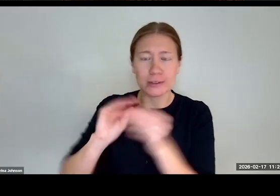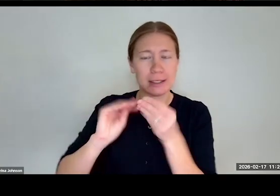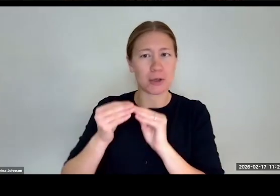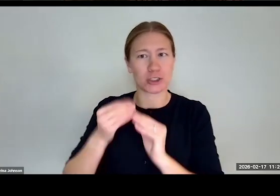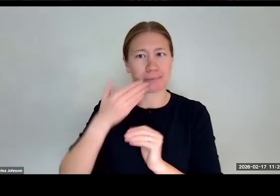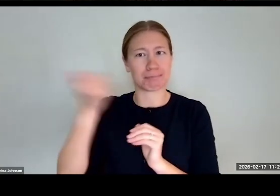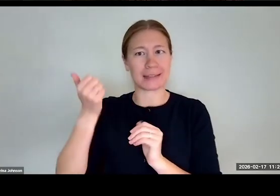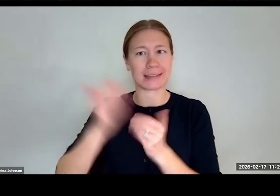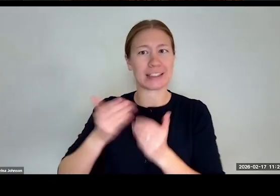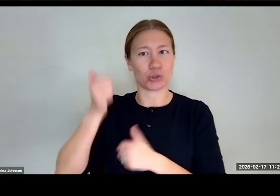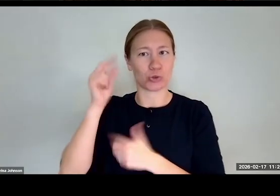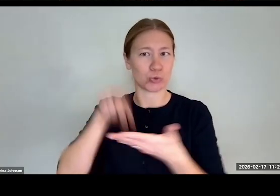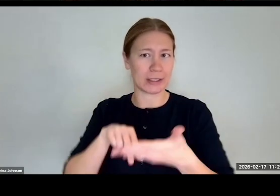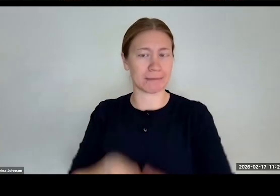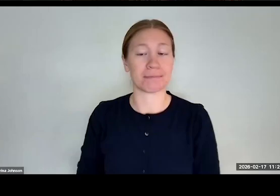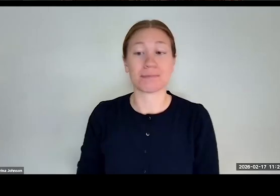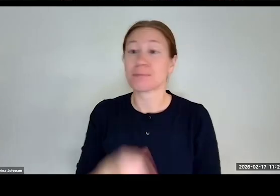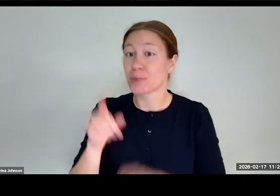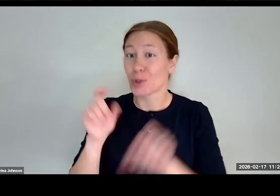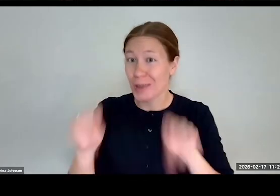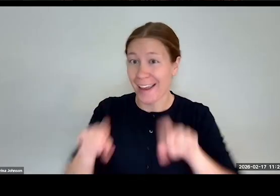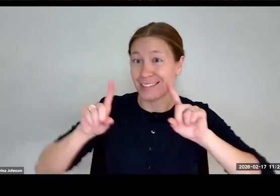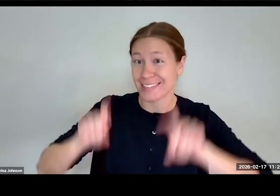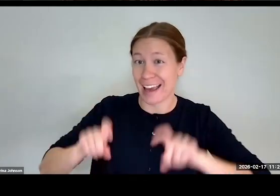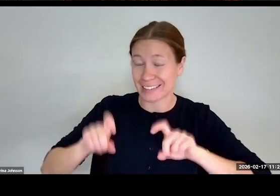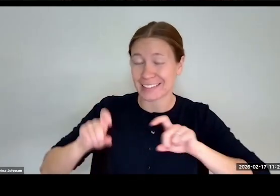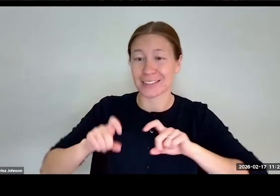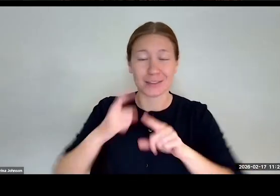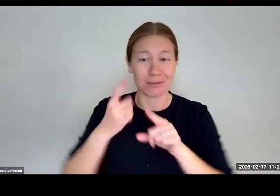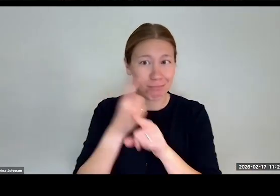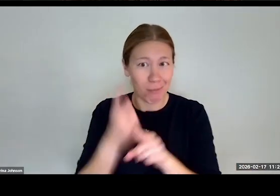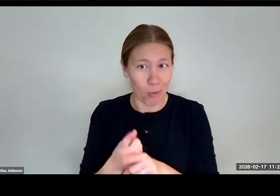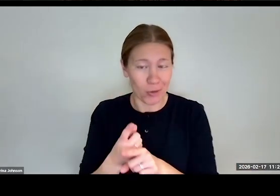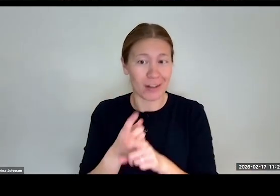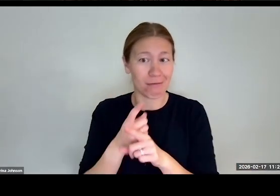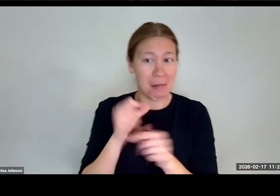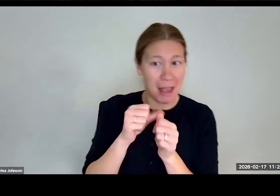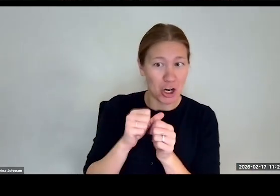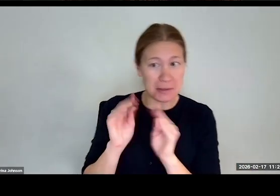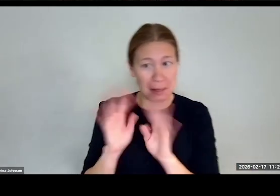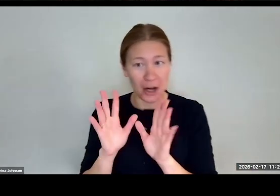You can also do a check and so you can take the similar characters that are listed on this slide